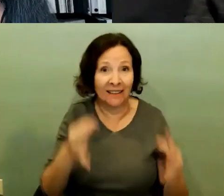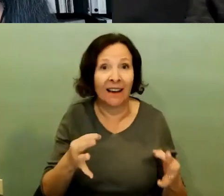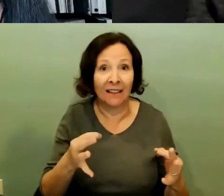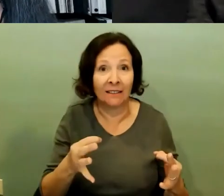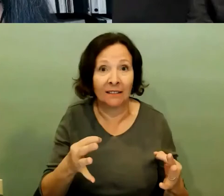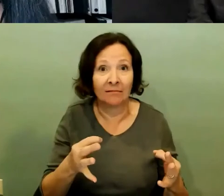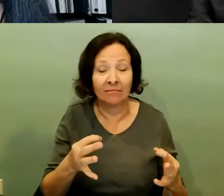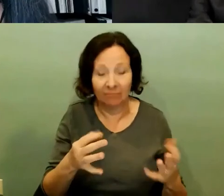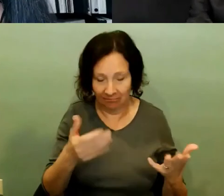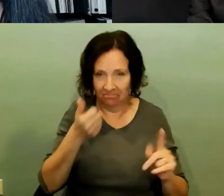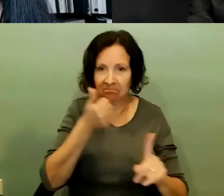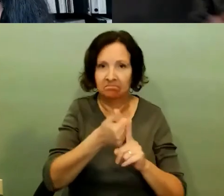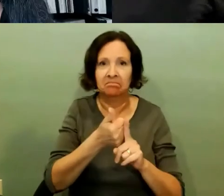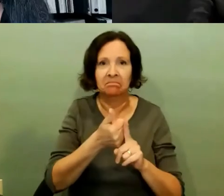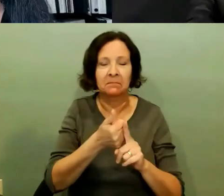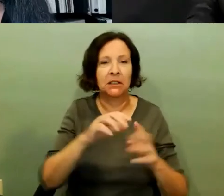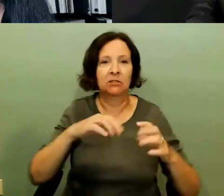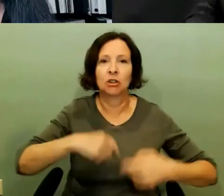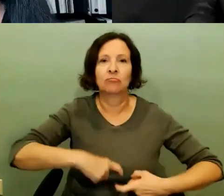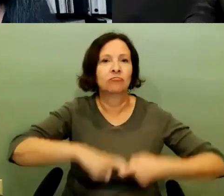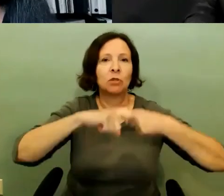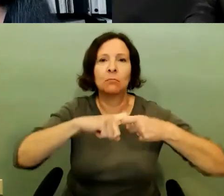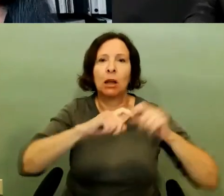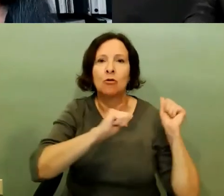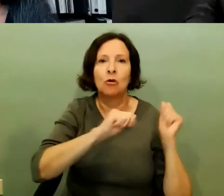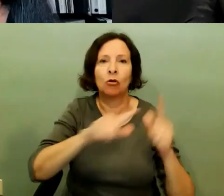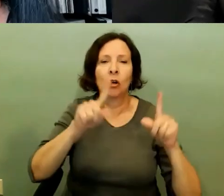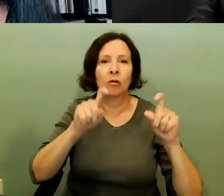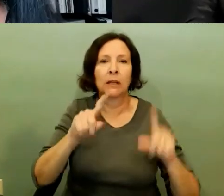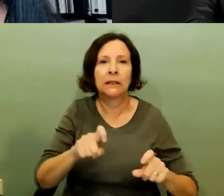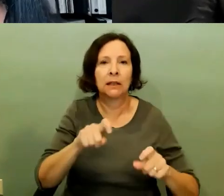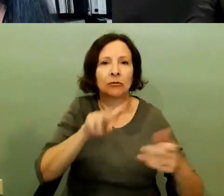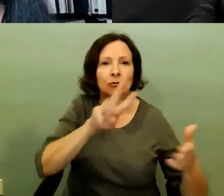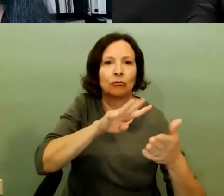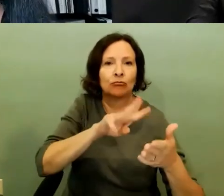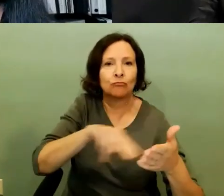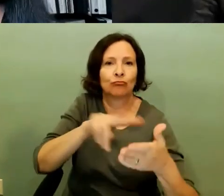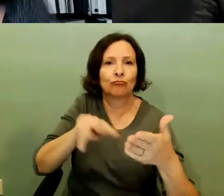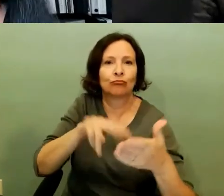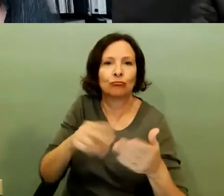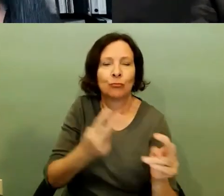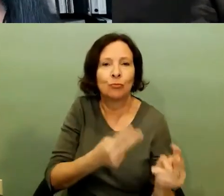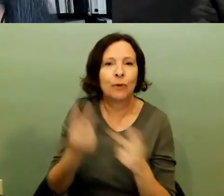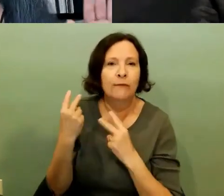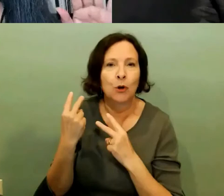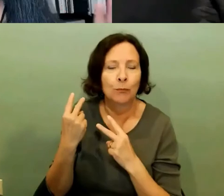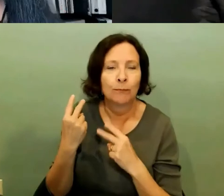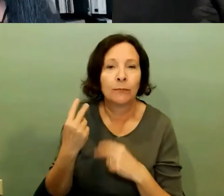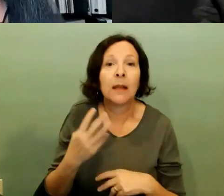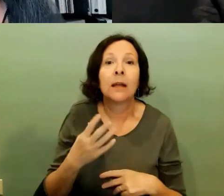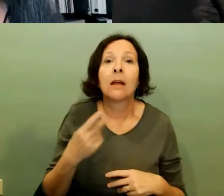immediately, and I'm not sure it happened that every institution – but we found that the answer create -- the increa